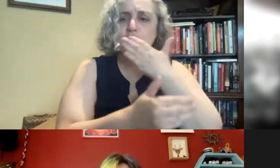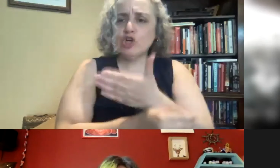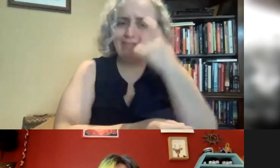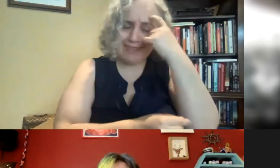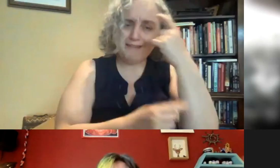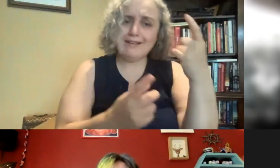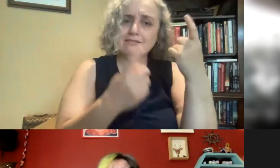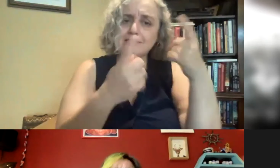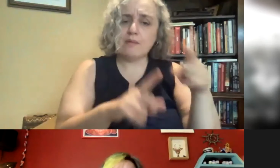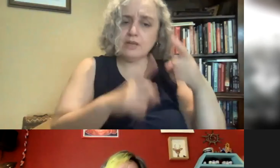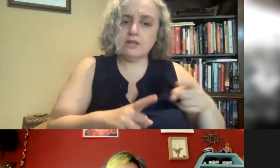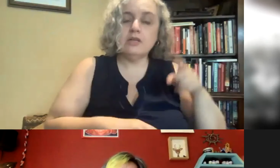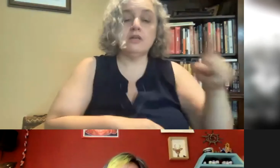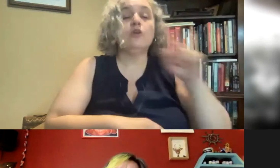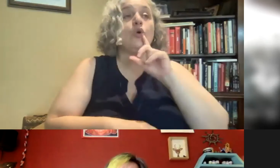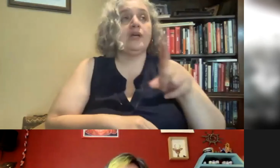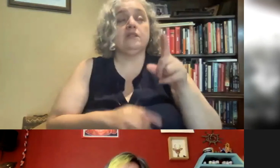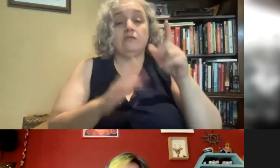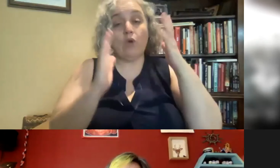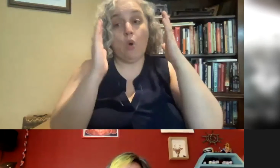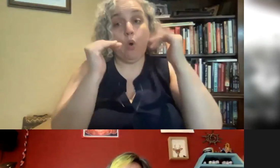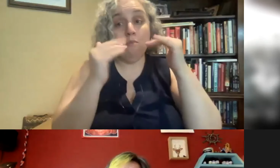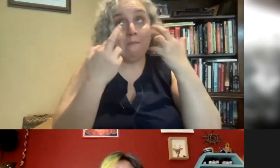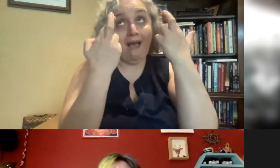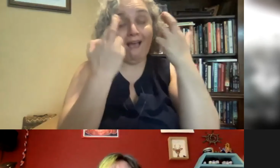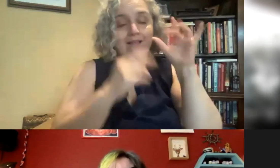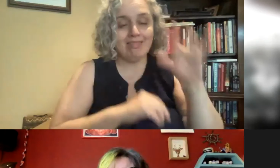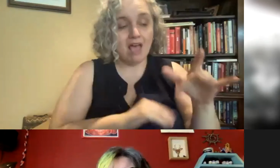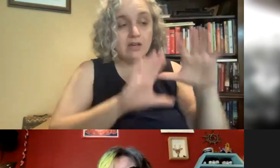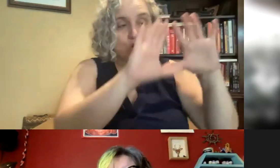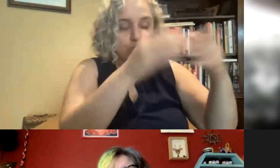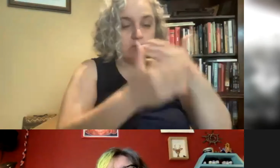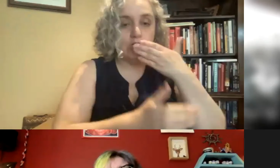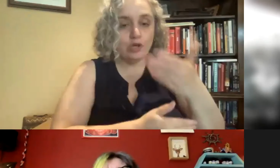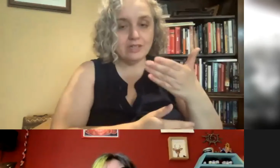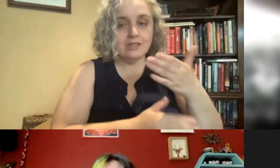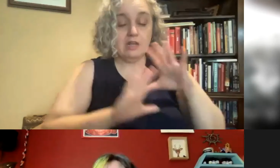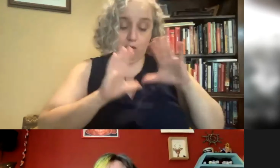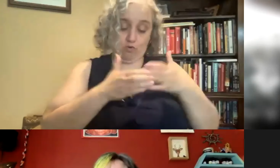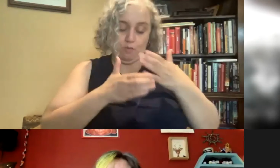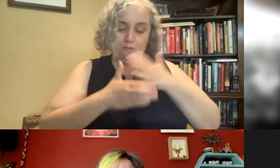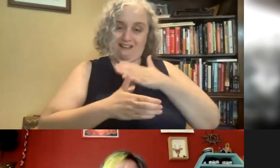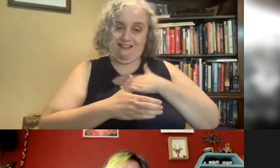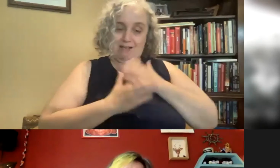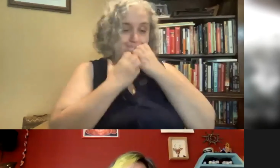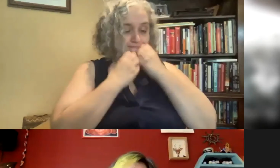Again, that's where some of my hope comes from. I guess in my bubble at least, I'm seeing some more of that.